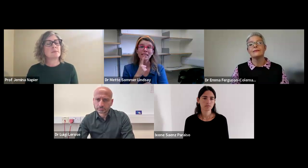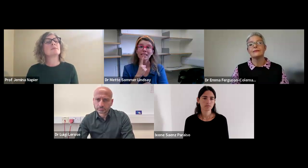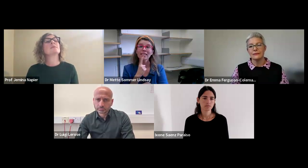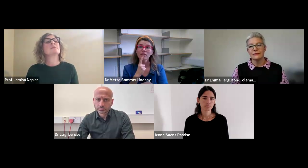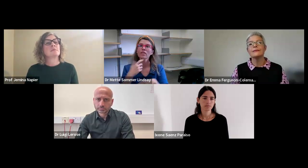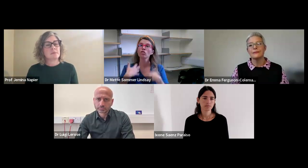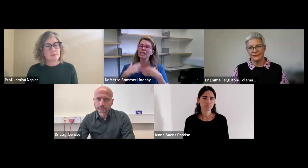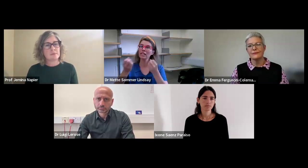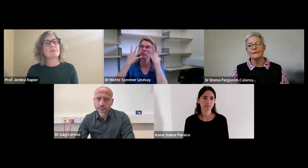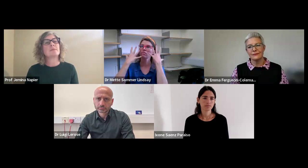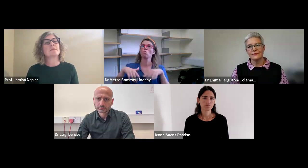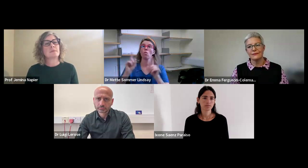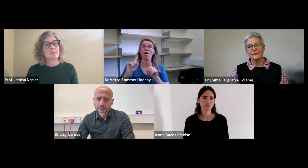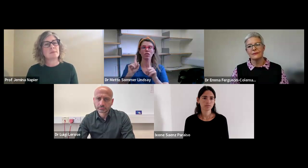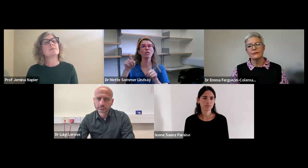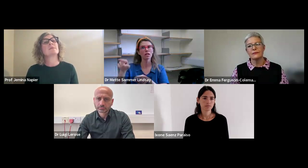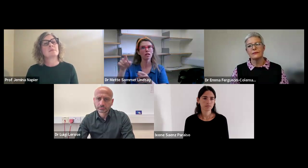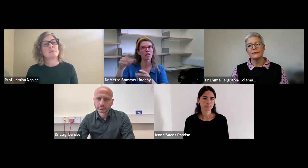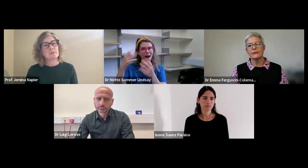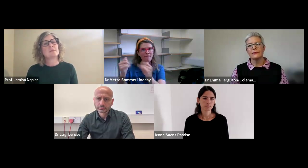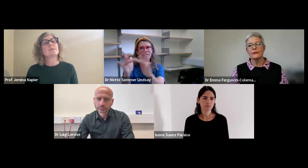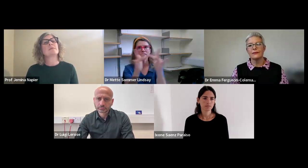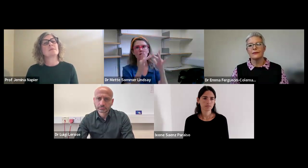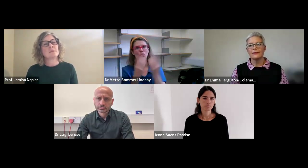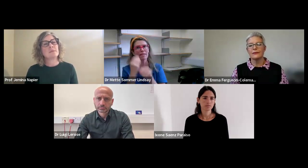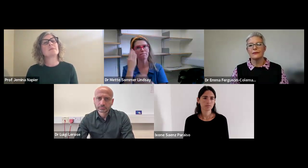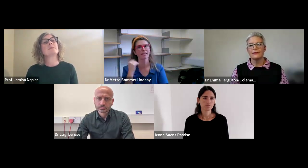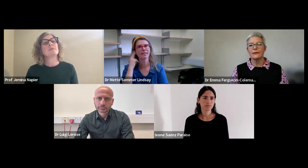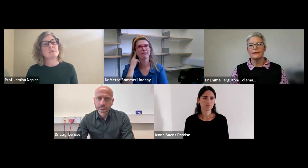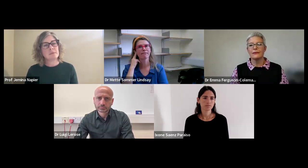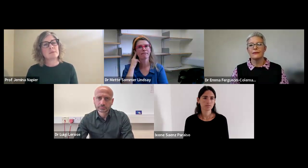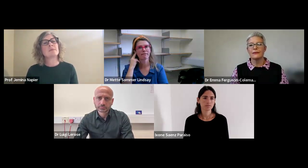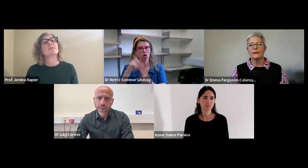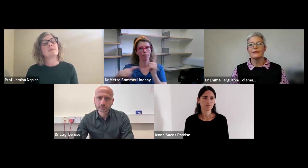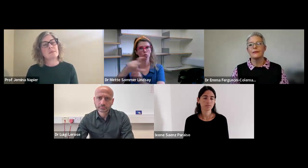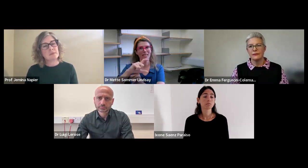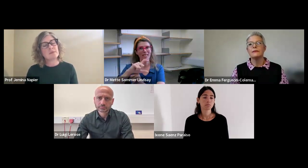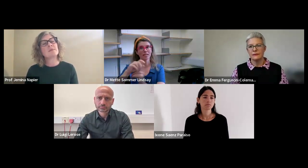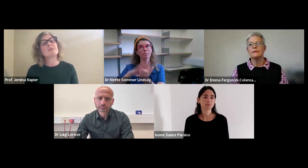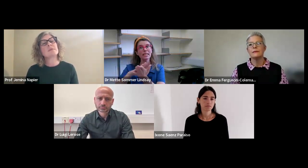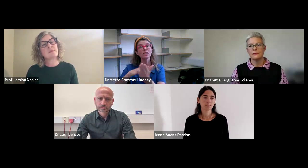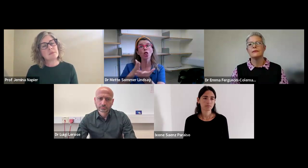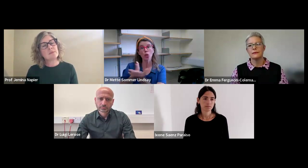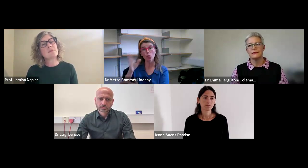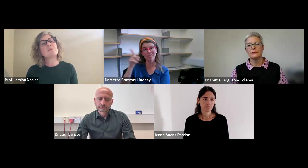the PI was a hearing black woman and what really struck me is how strongly networked she was in